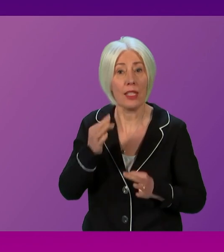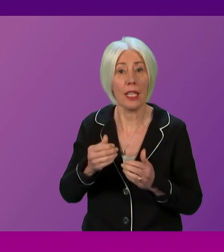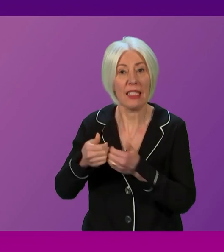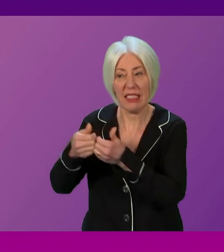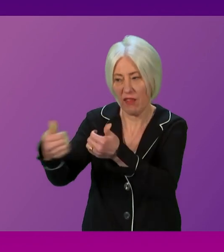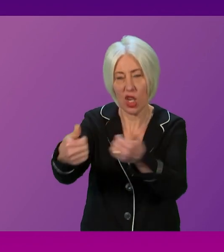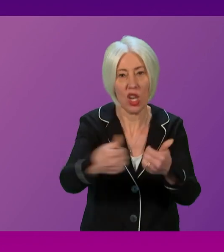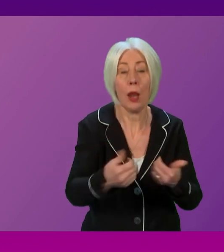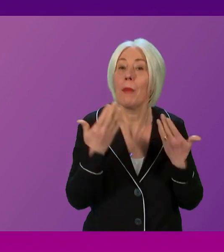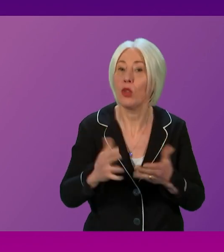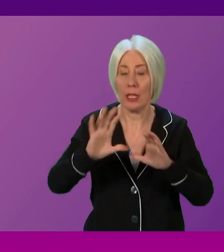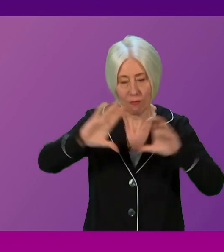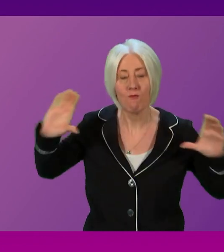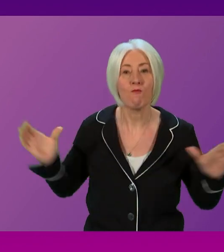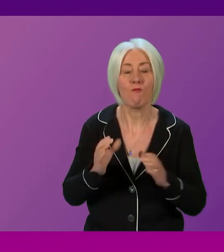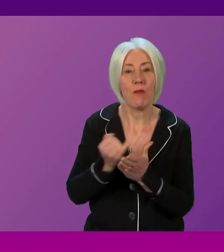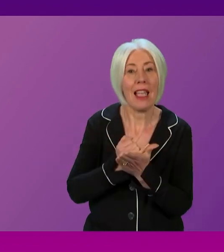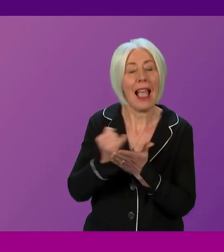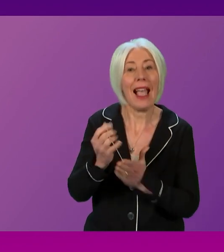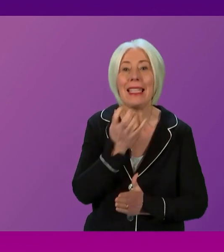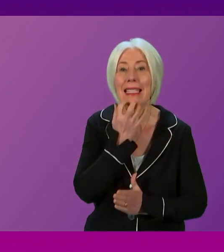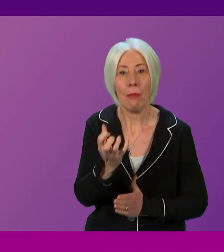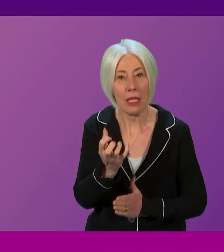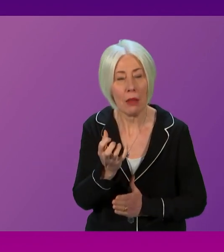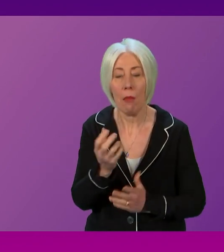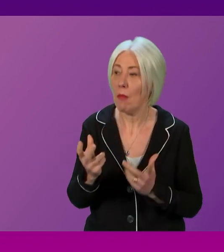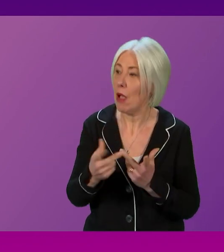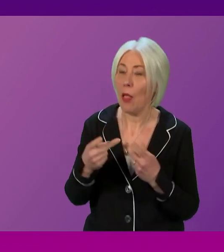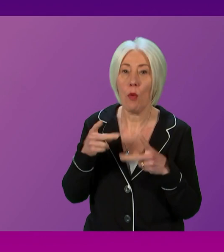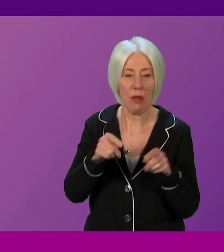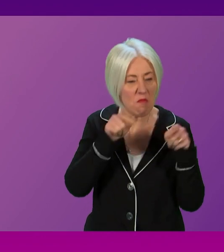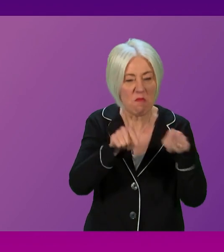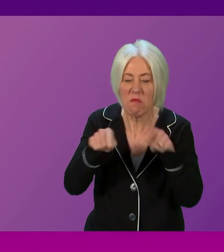to shoulder in the face of antisemitism and all other forms of prejudice and hate.